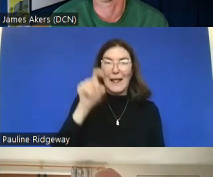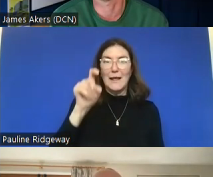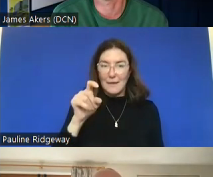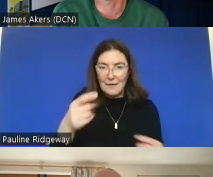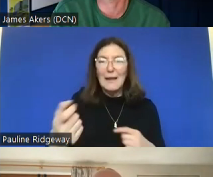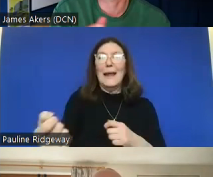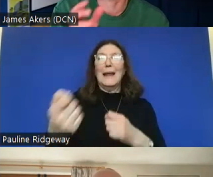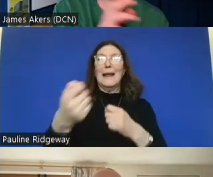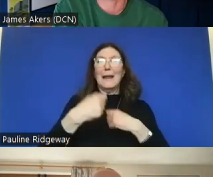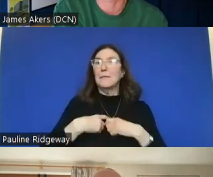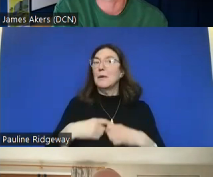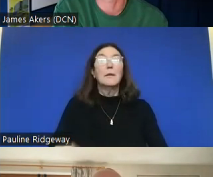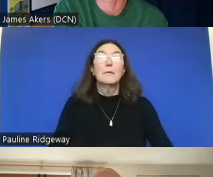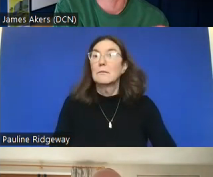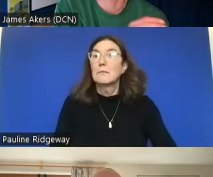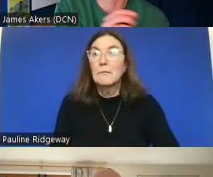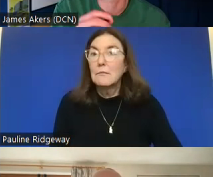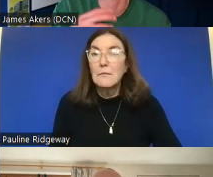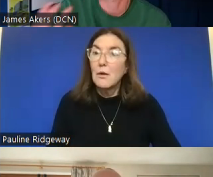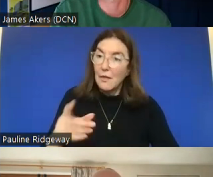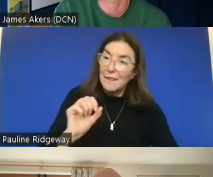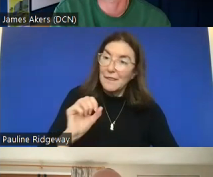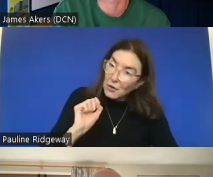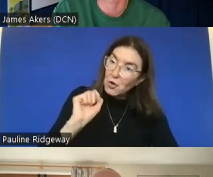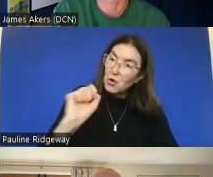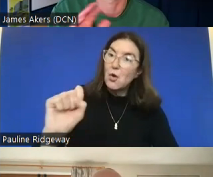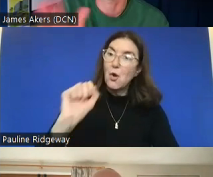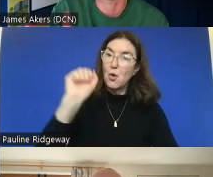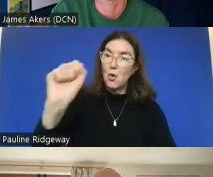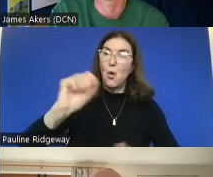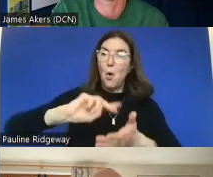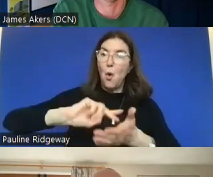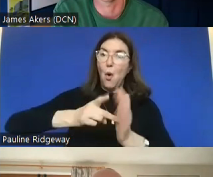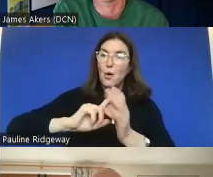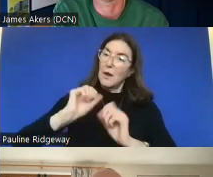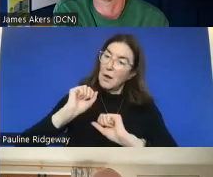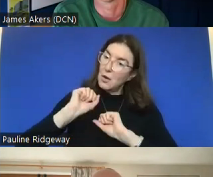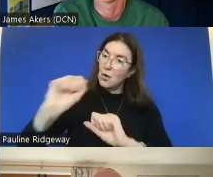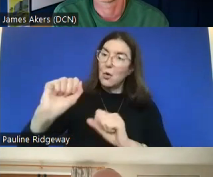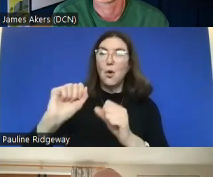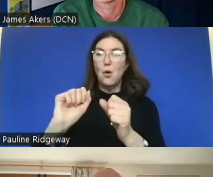If it's your email address, your organizational email address, it's not an issue. Don't worry about that.